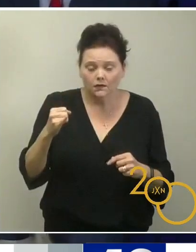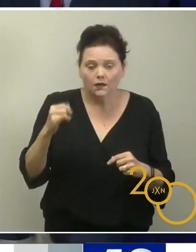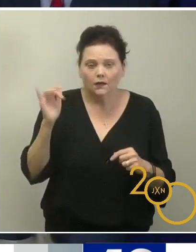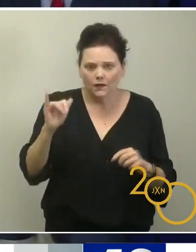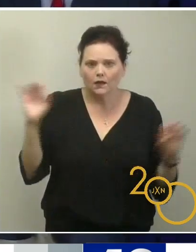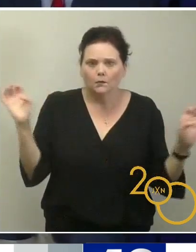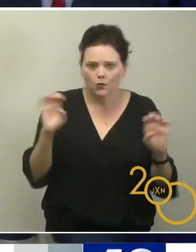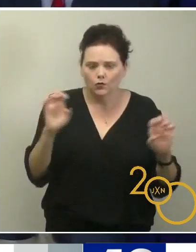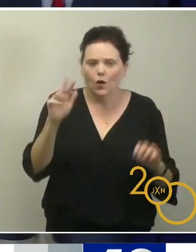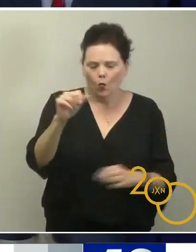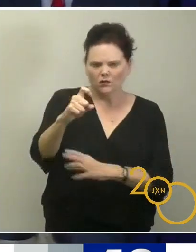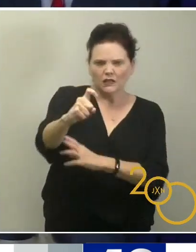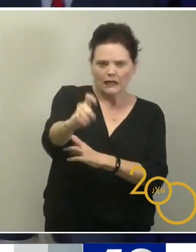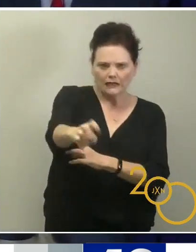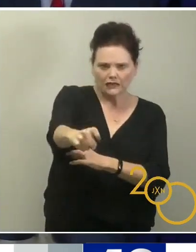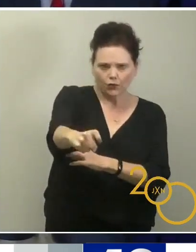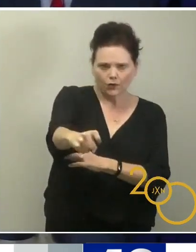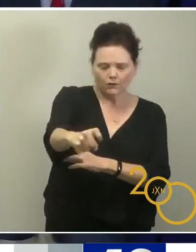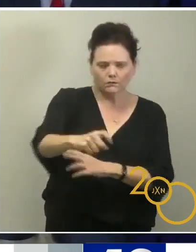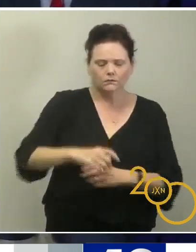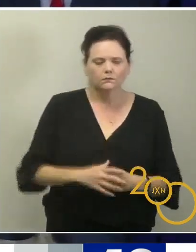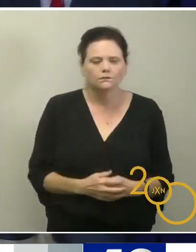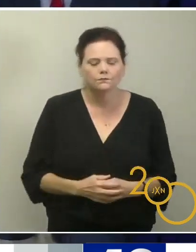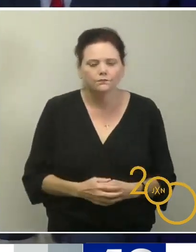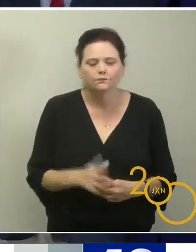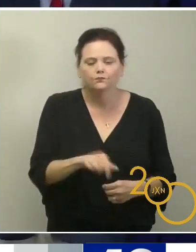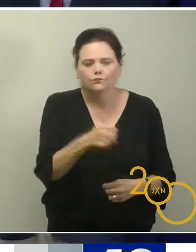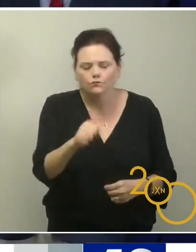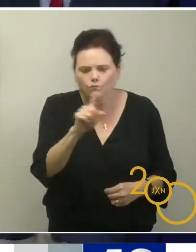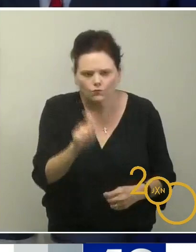CLEAR THAT THERE WOULD BE AN INTERRUPTION IN THE FLOW OF